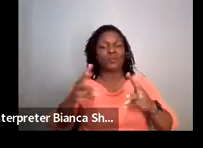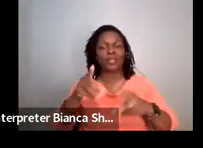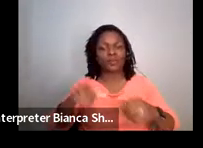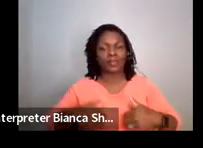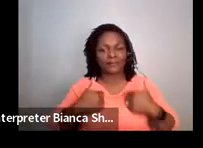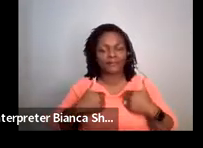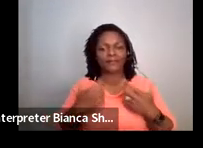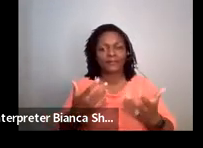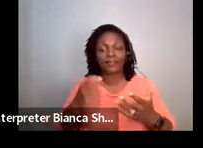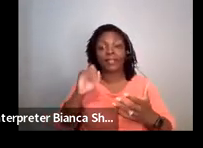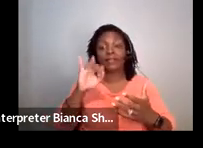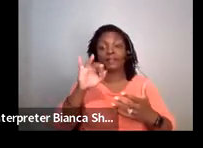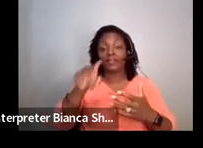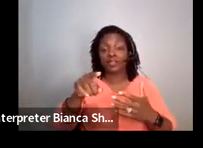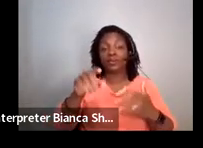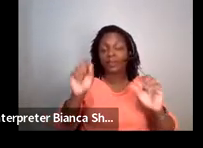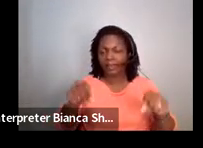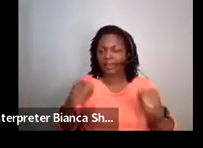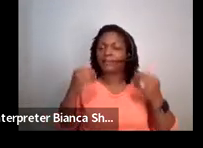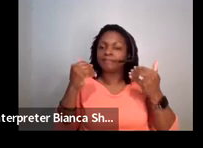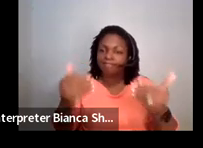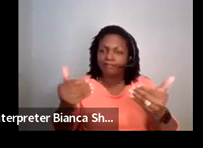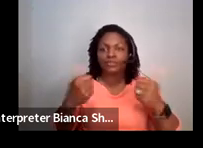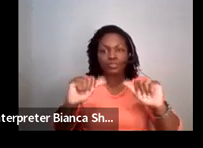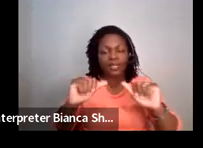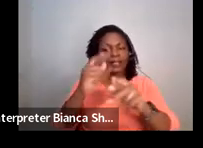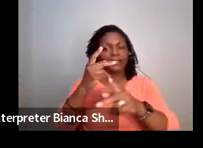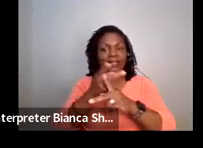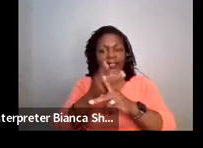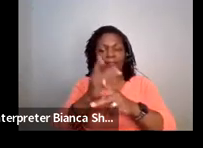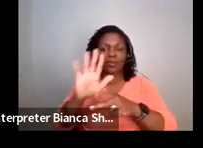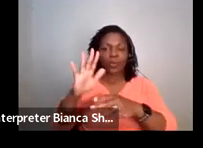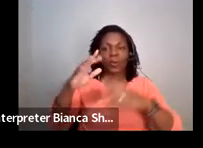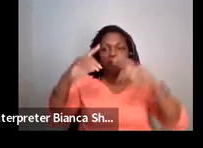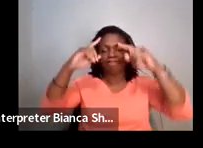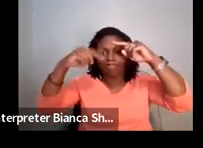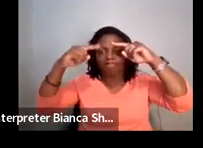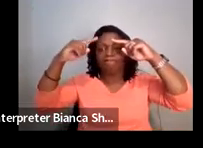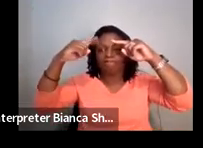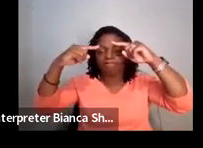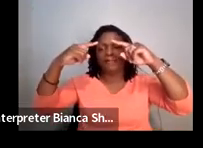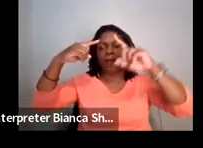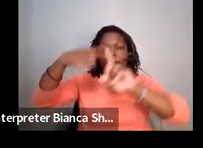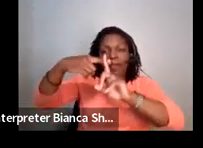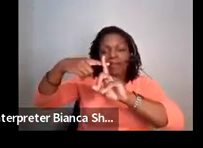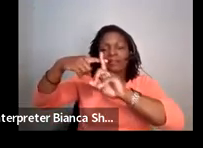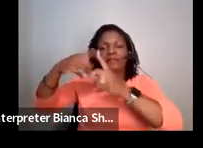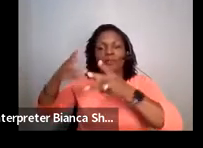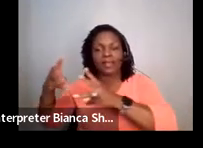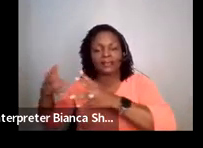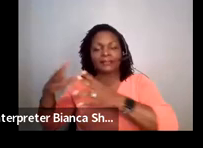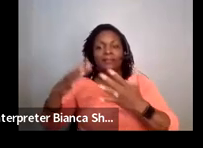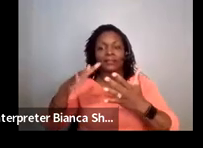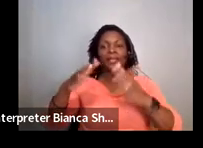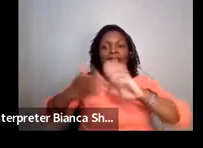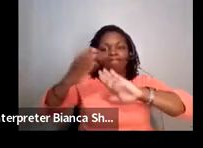Learn to keep that brain moving into positive ways. Okay, keeping your brain active increases its vitality.